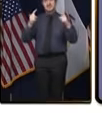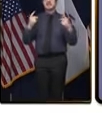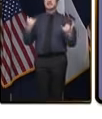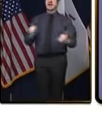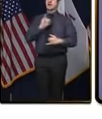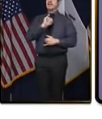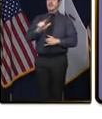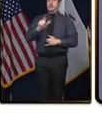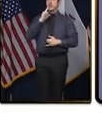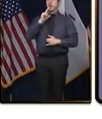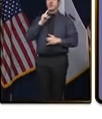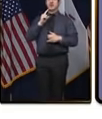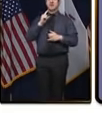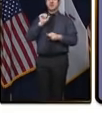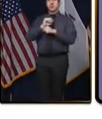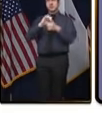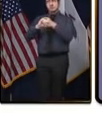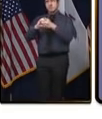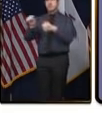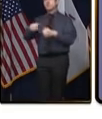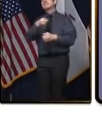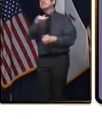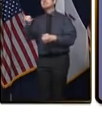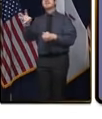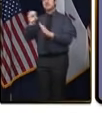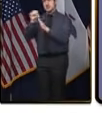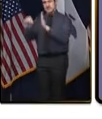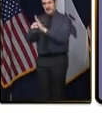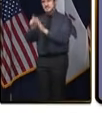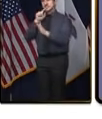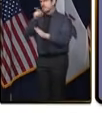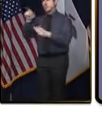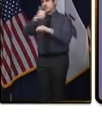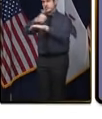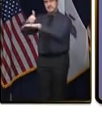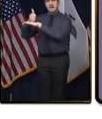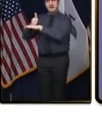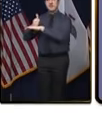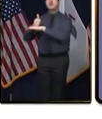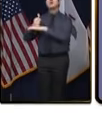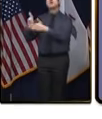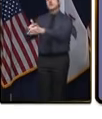the meantime Illinois will join